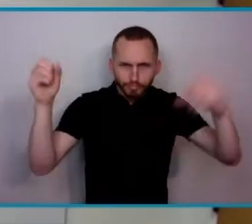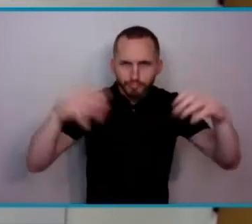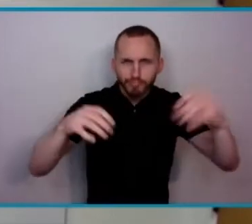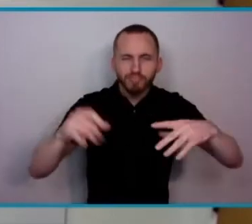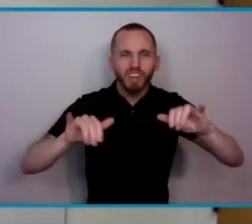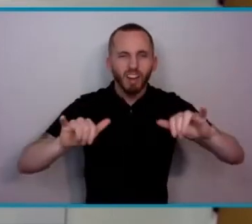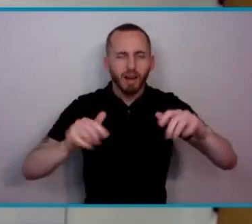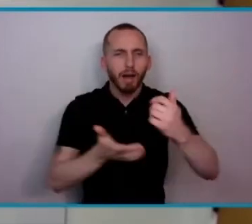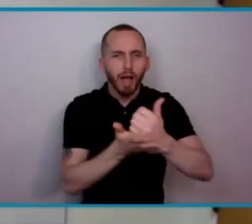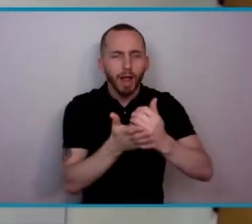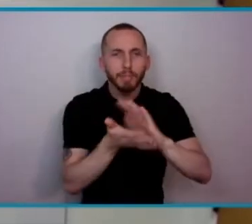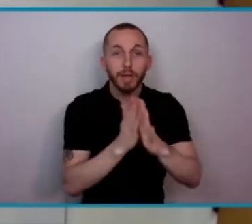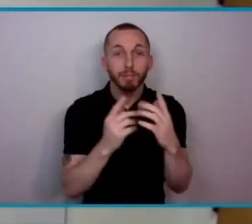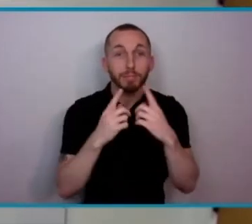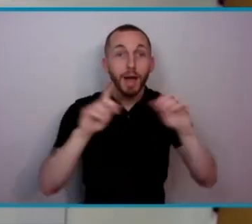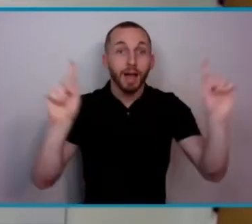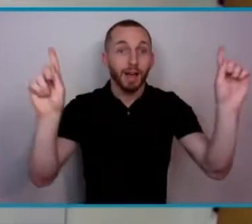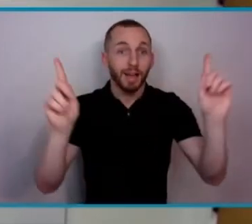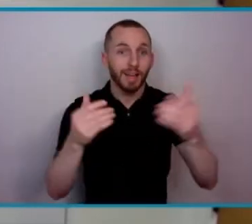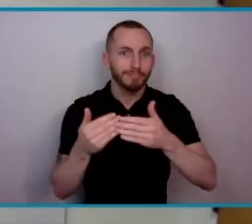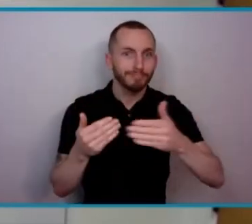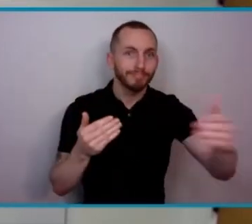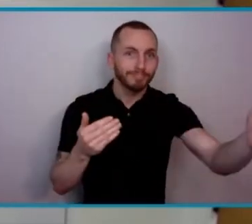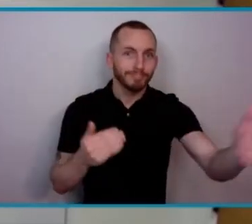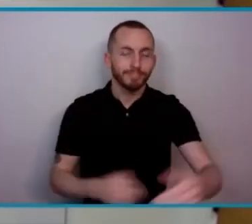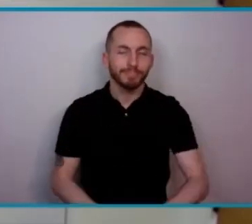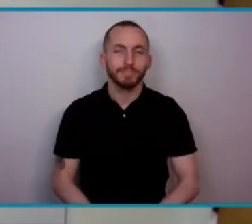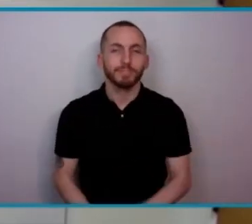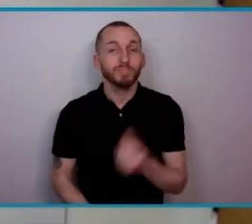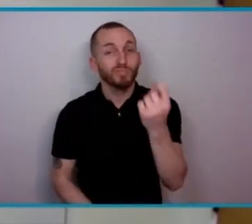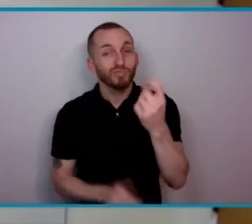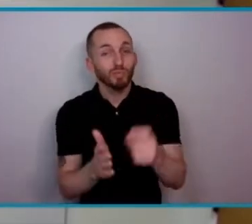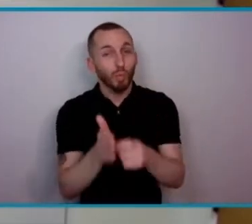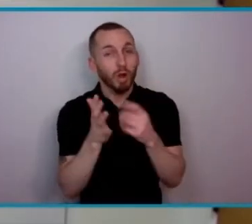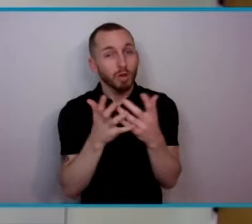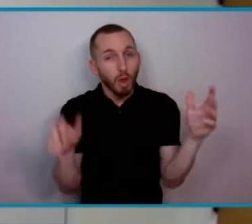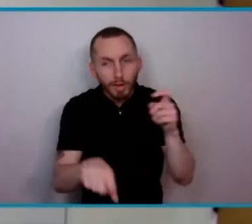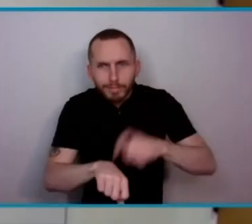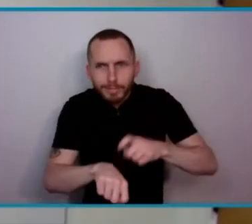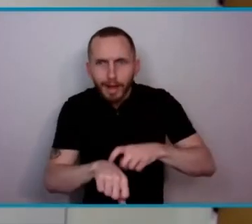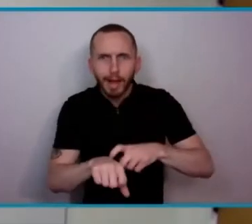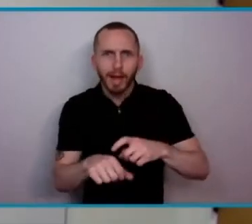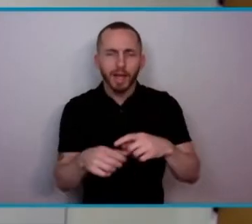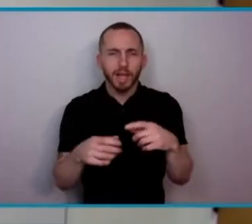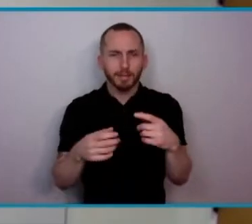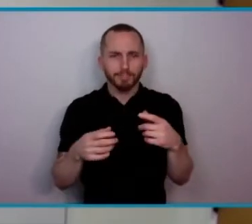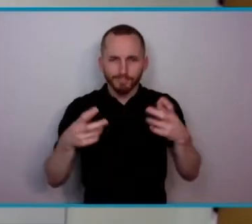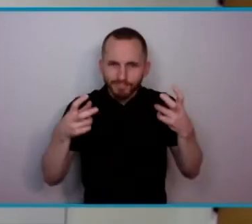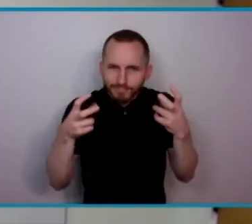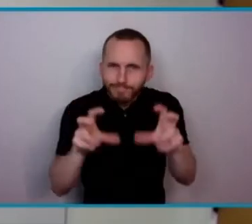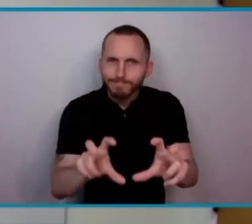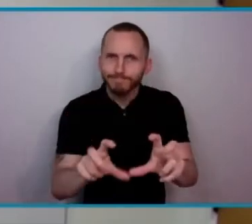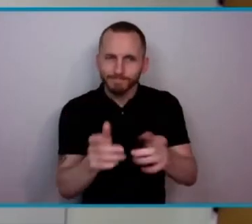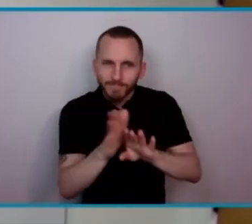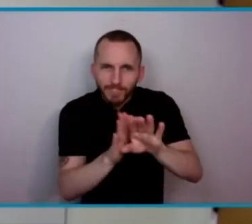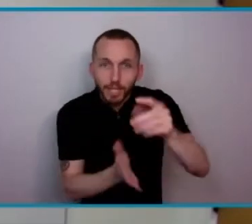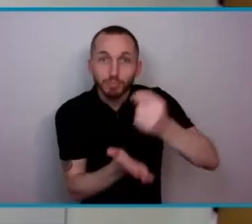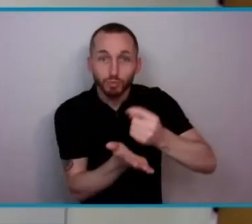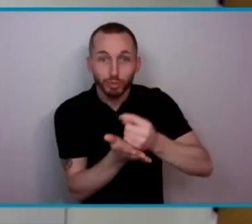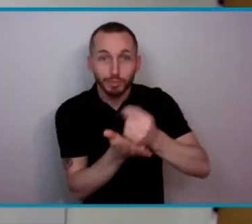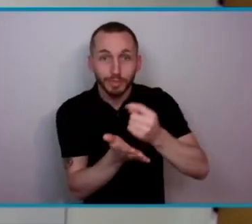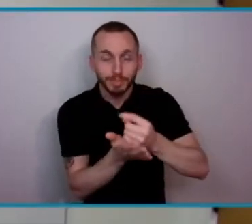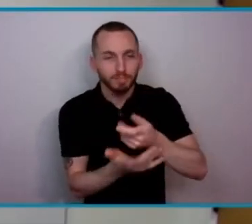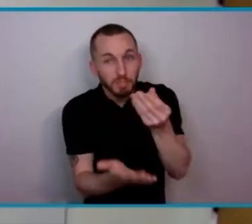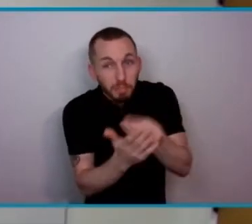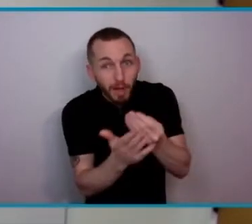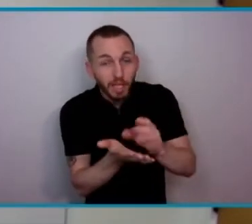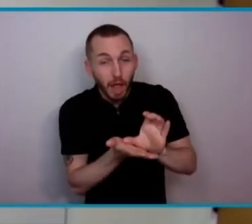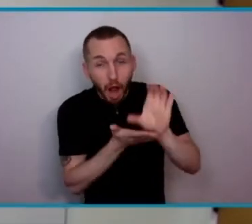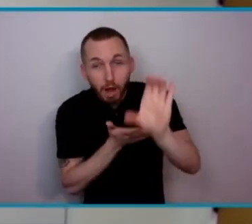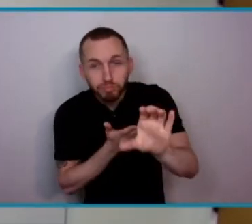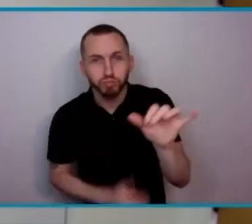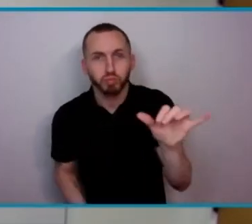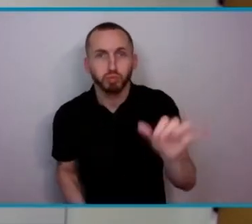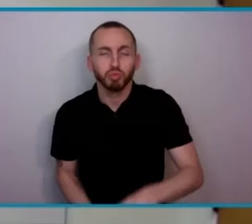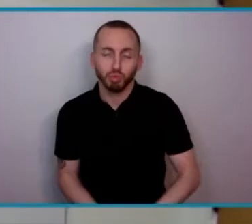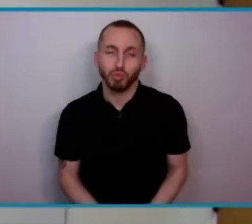It takes a lot of effort and time and money to develop a treatment and bring it to actual